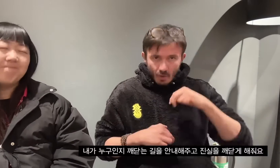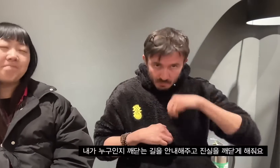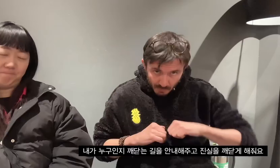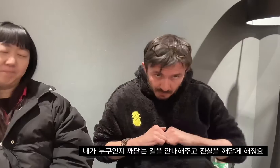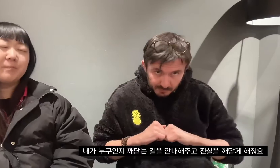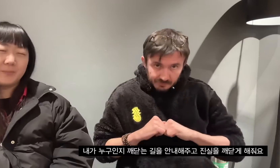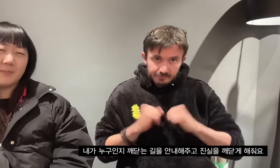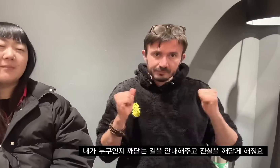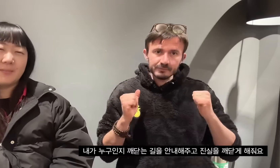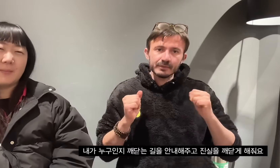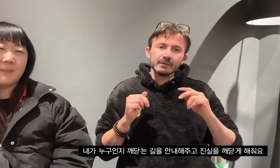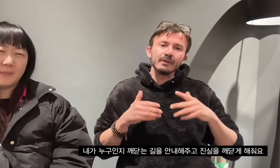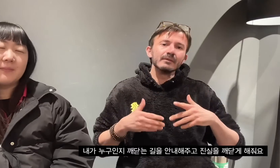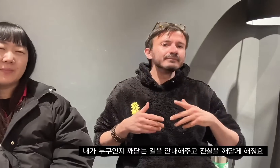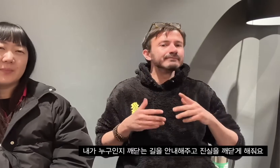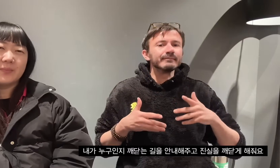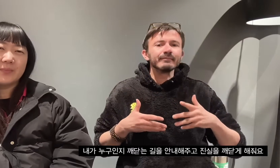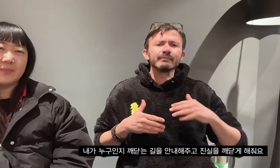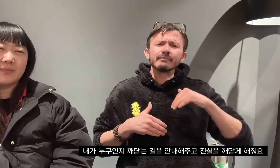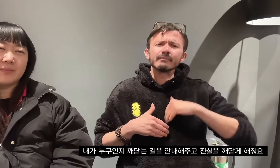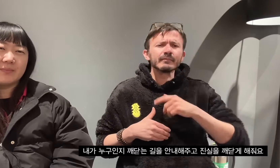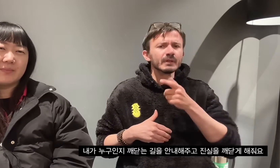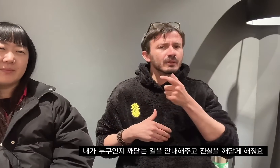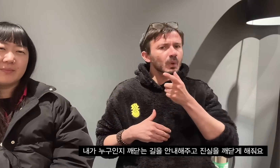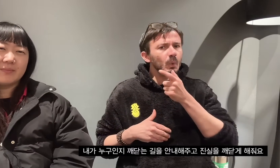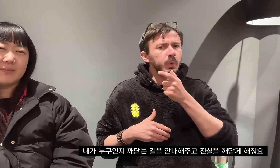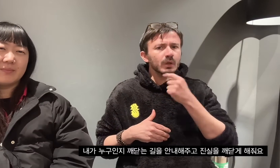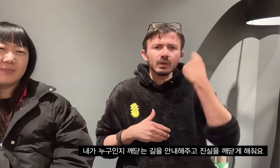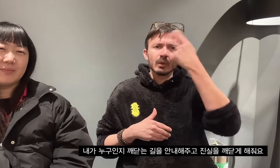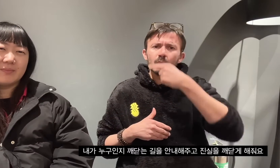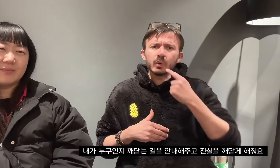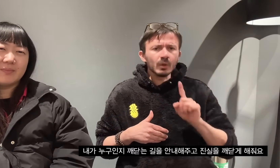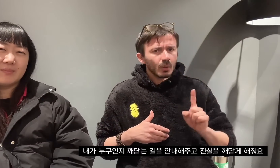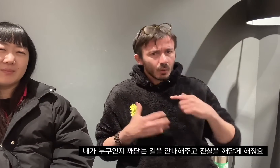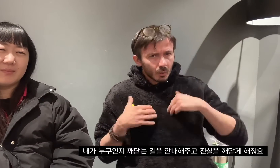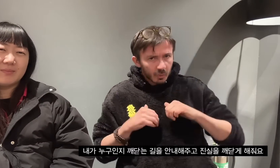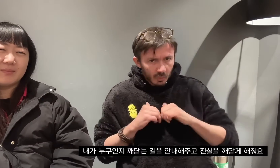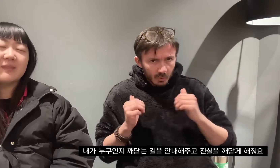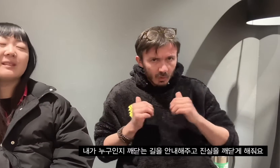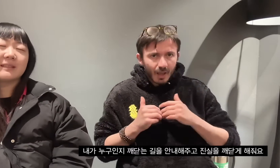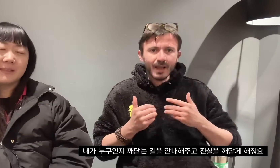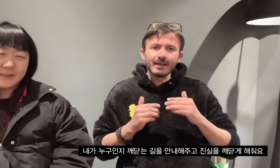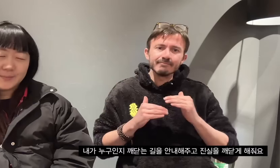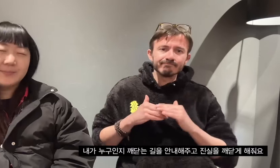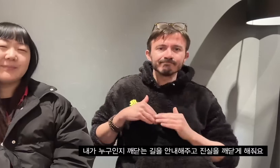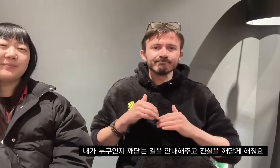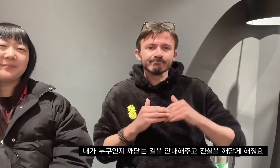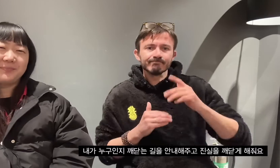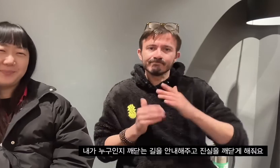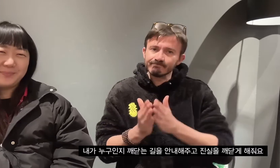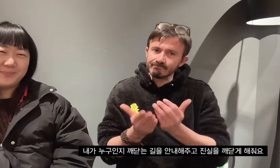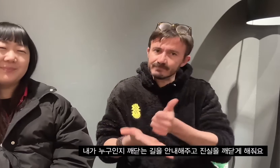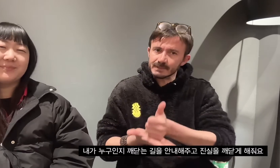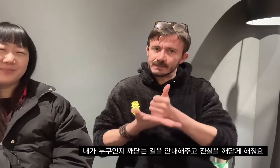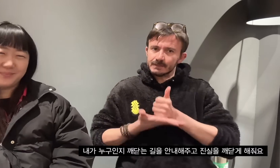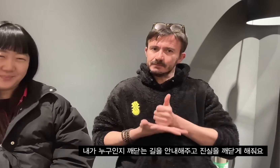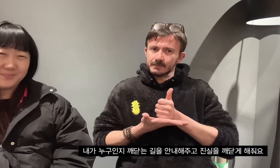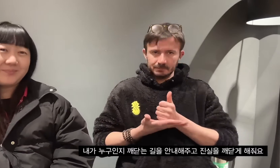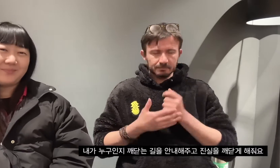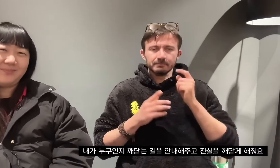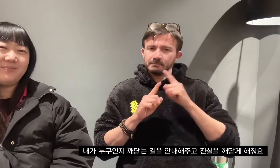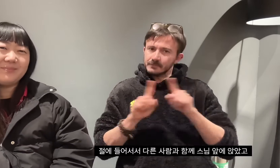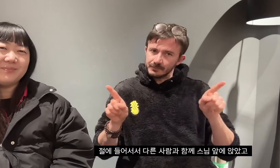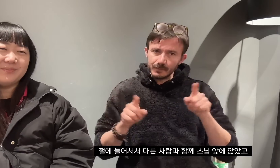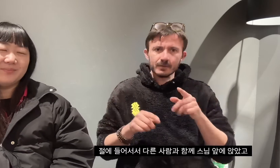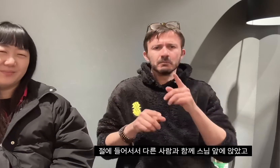guides me on the path to realizing who I am, and helps me realize the truth.